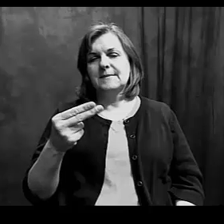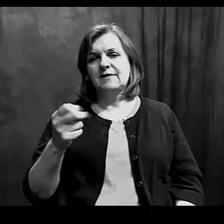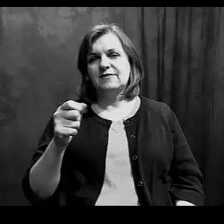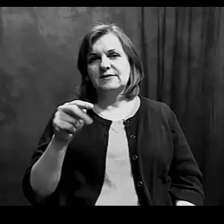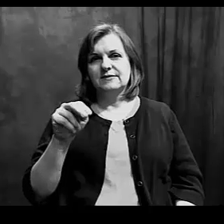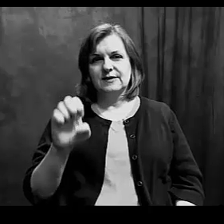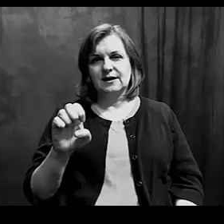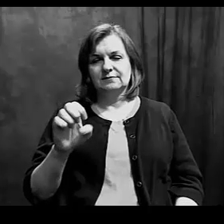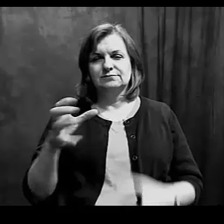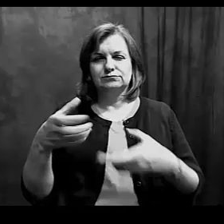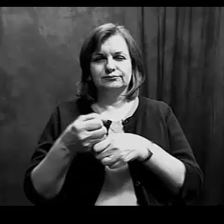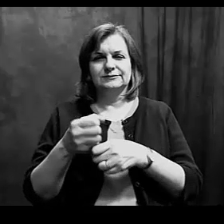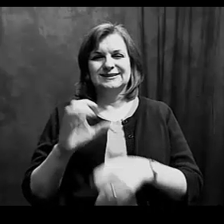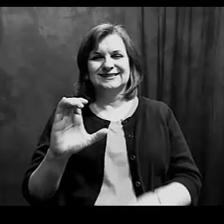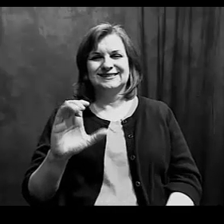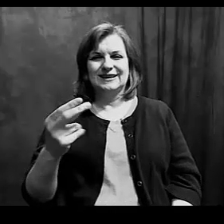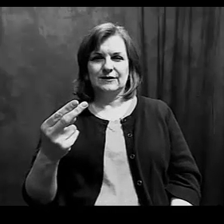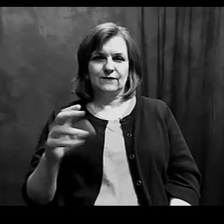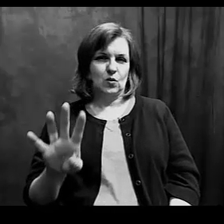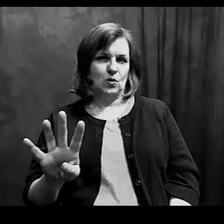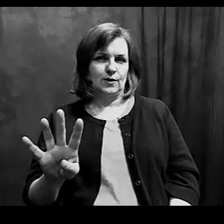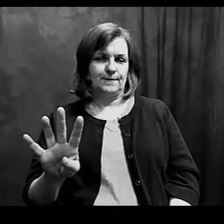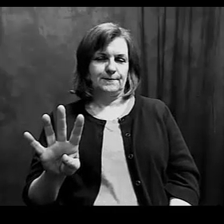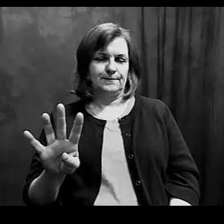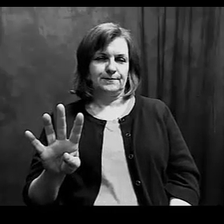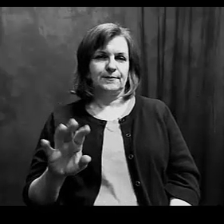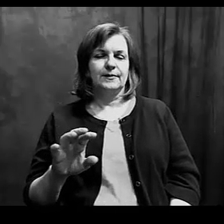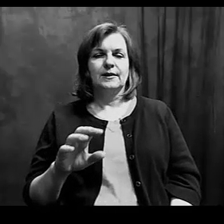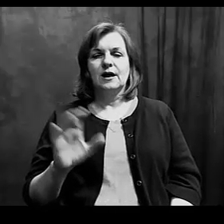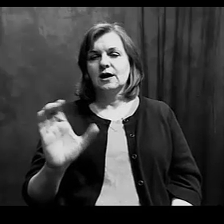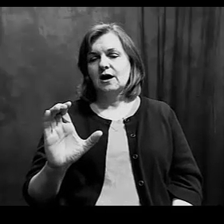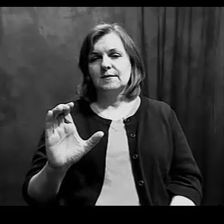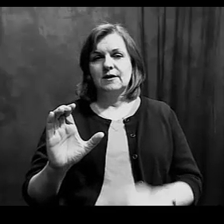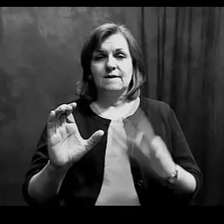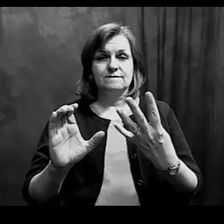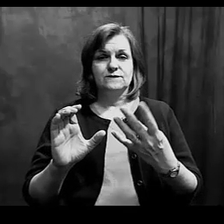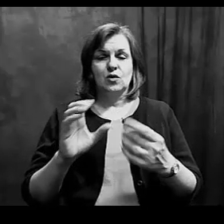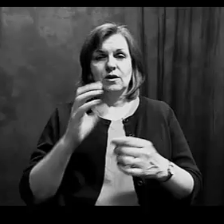methane of would be one that we see a lot -- CH4